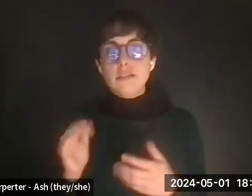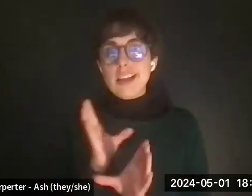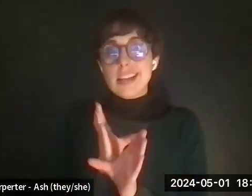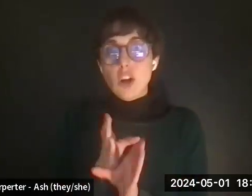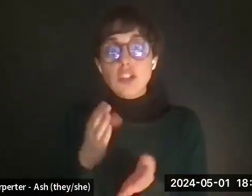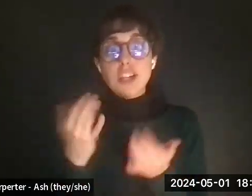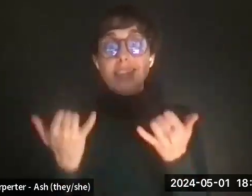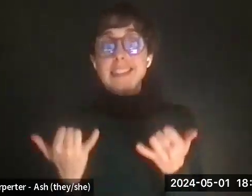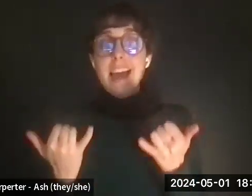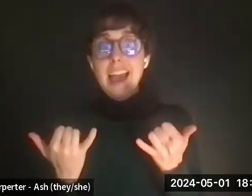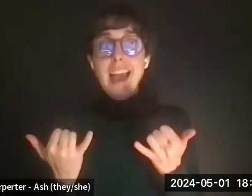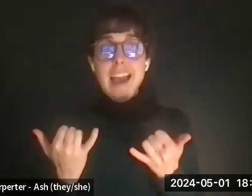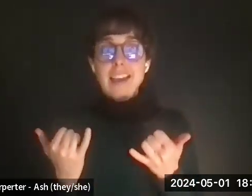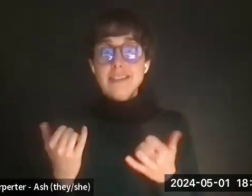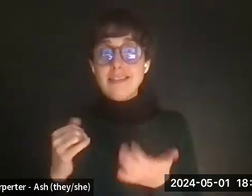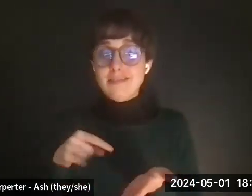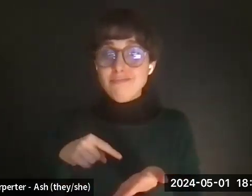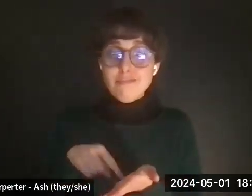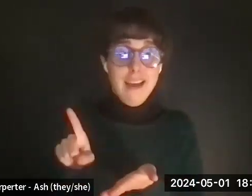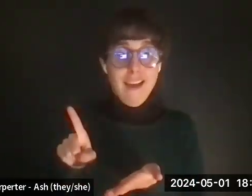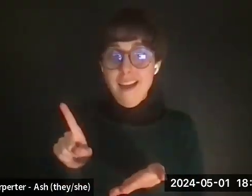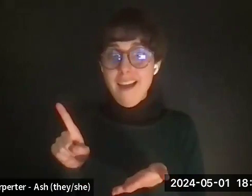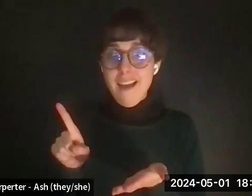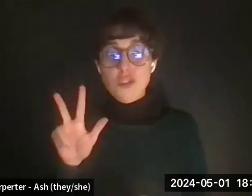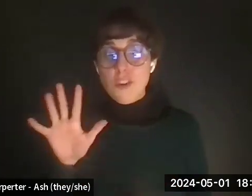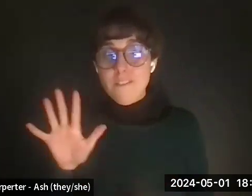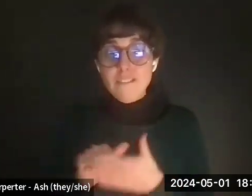And for people who don't have access to a partner